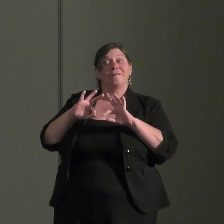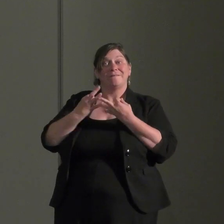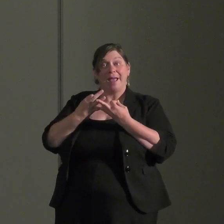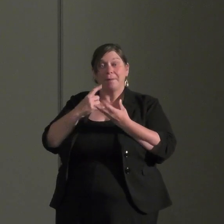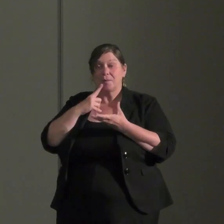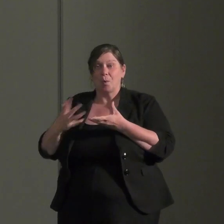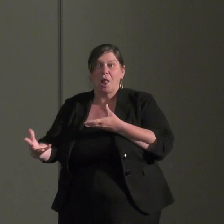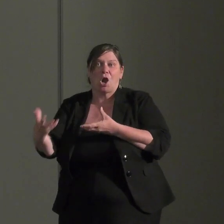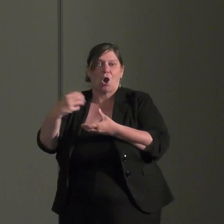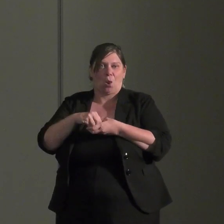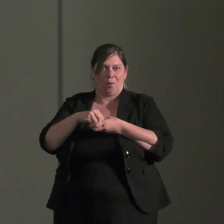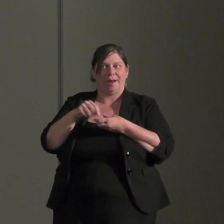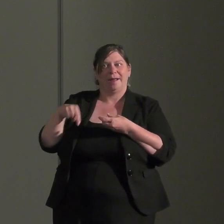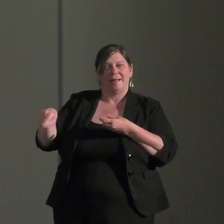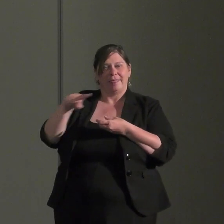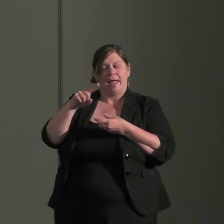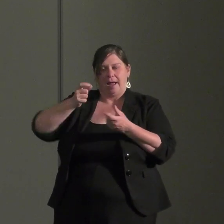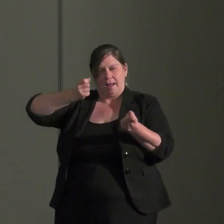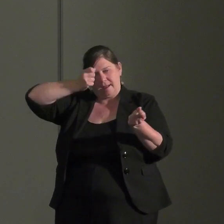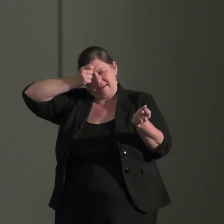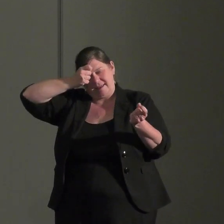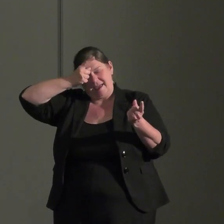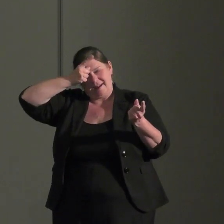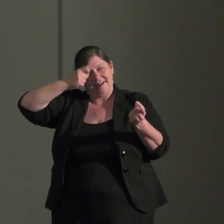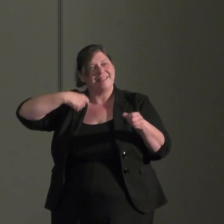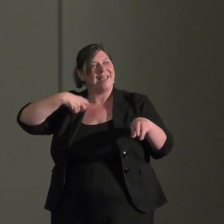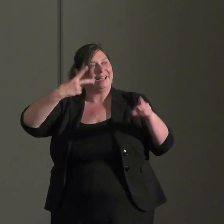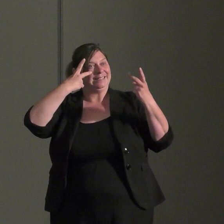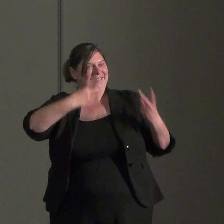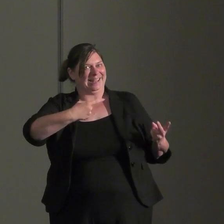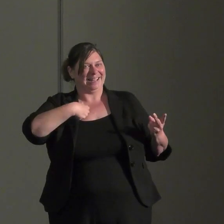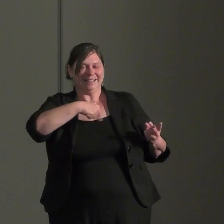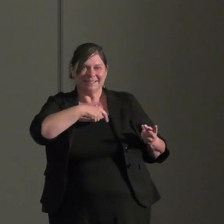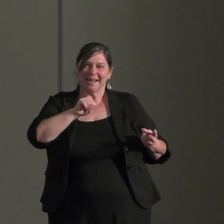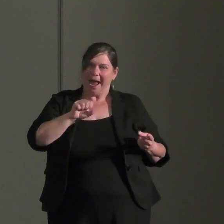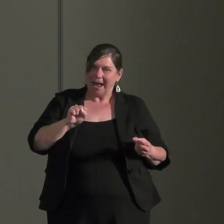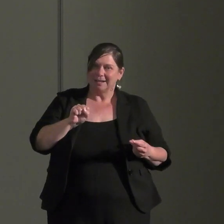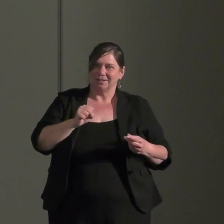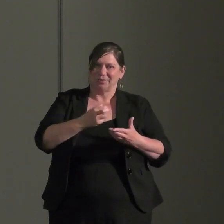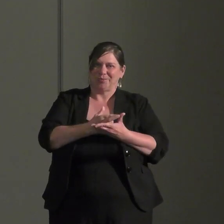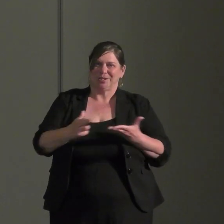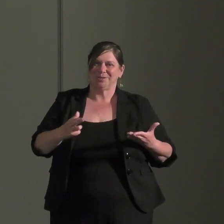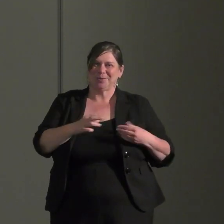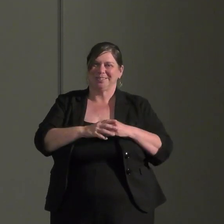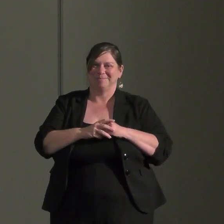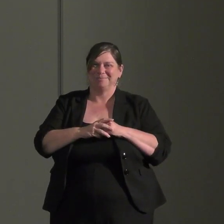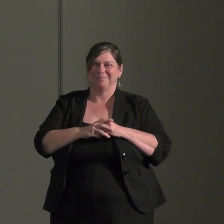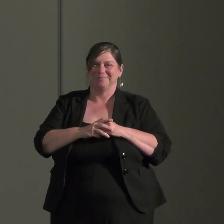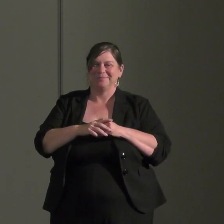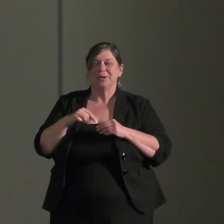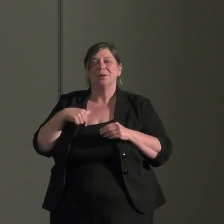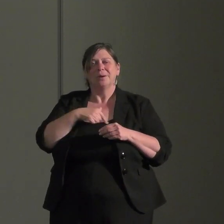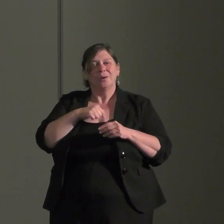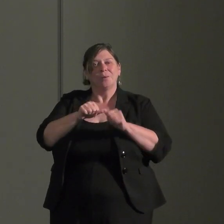for the first time get it and look at us for a resource. We continue to do better. And we